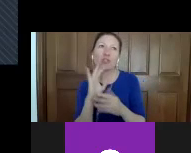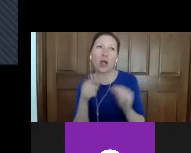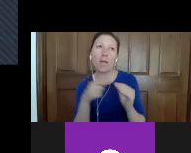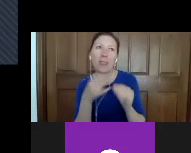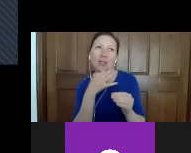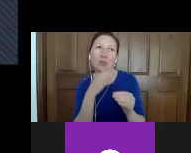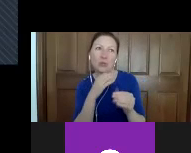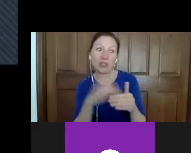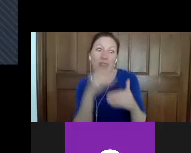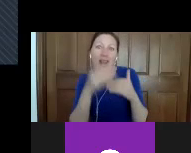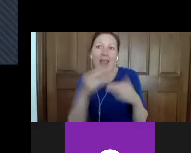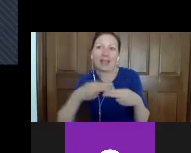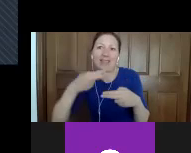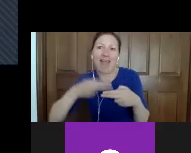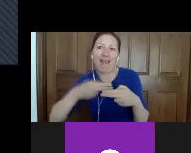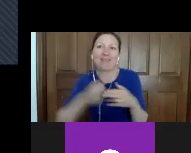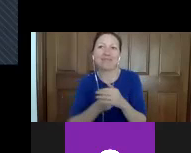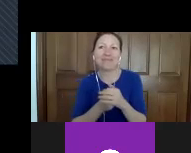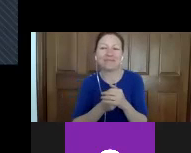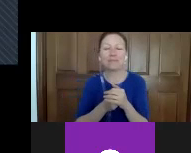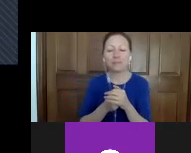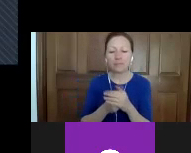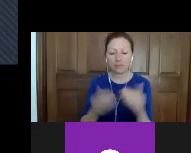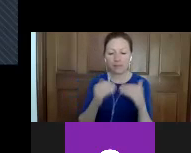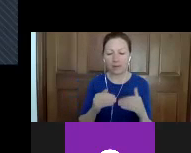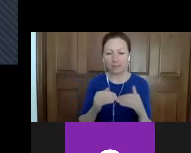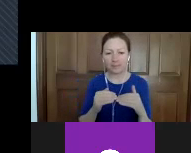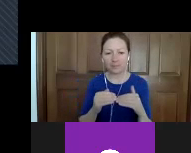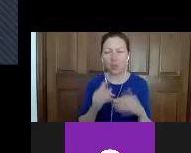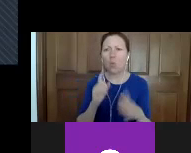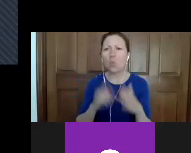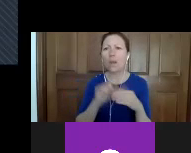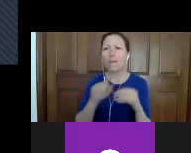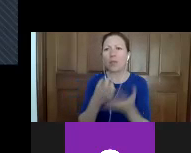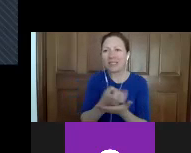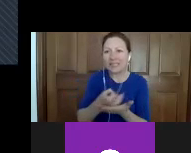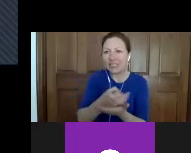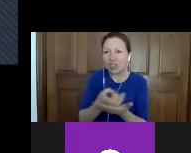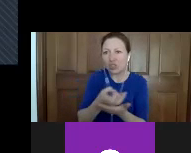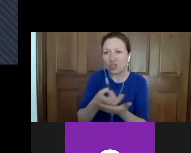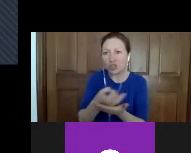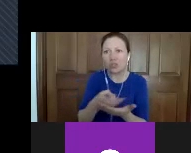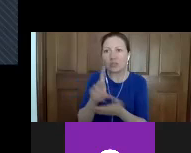We've also got what about something like a seizure disorder. That is a good question.